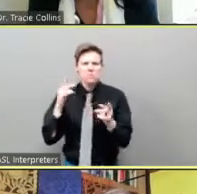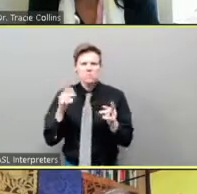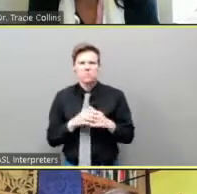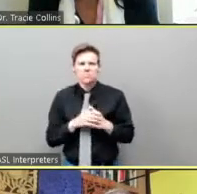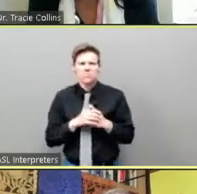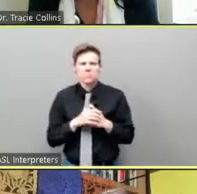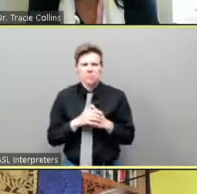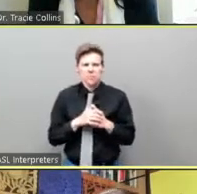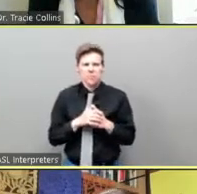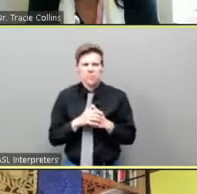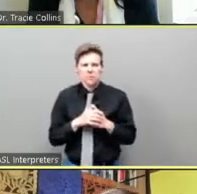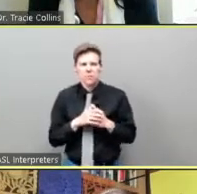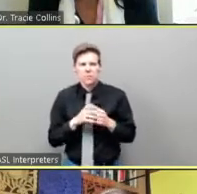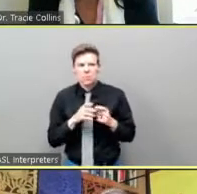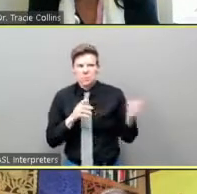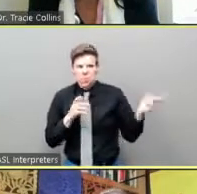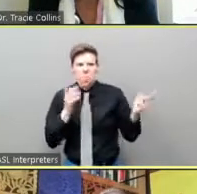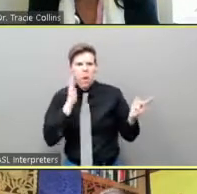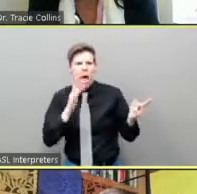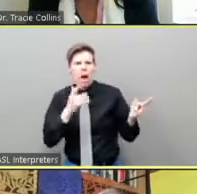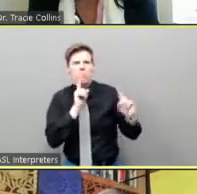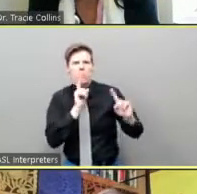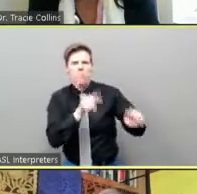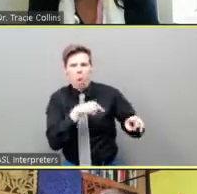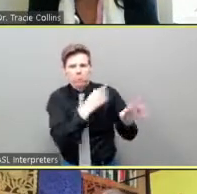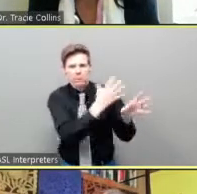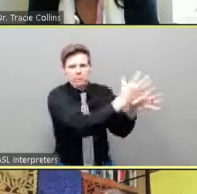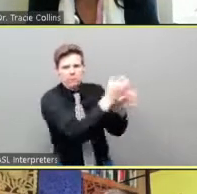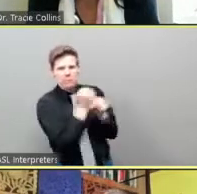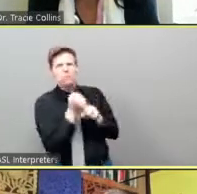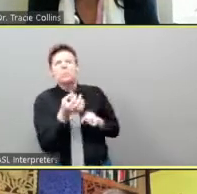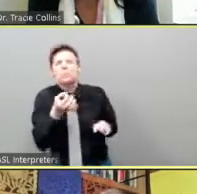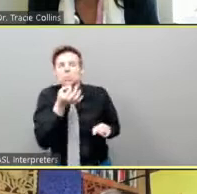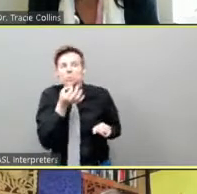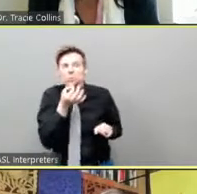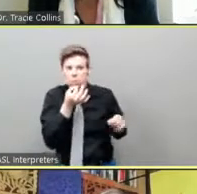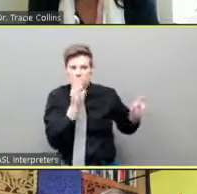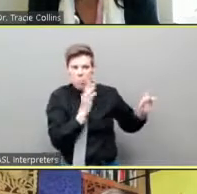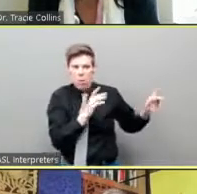that finished. You can see here today that these are the variants that are